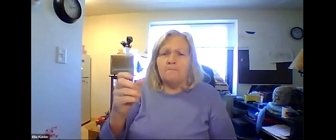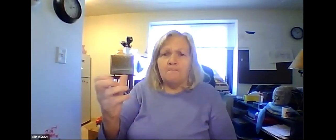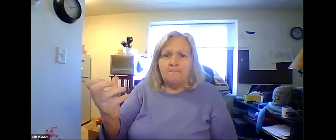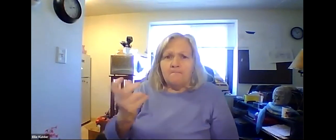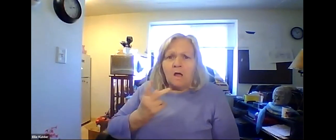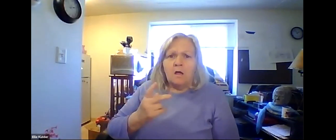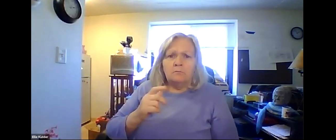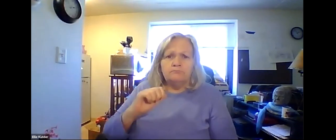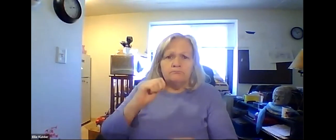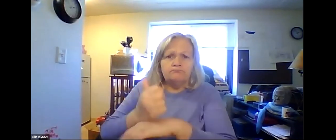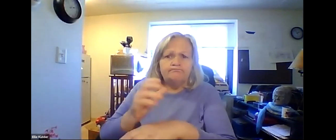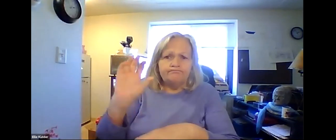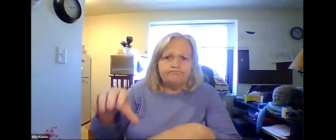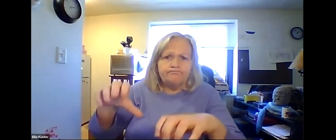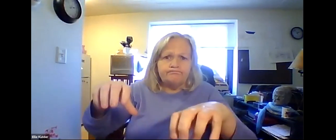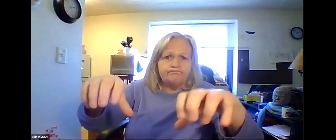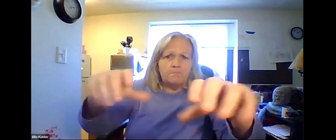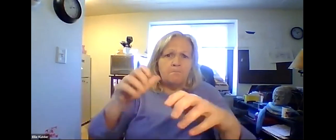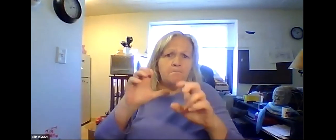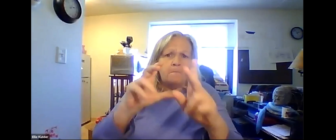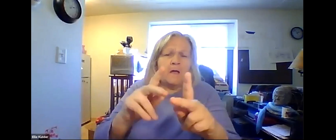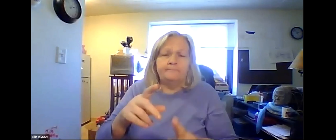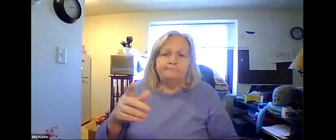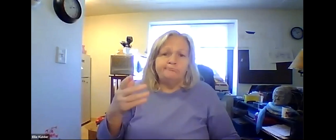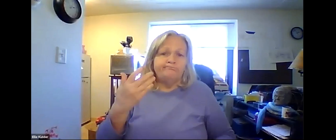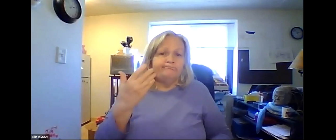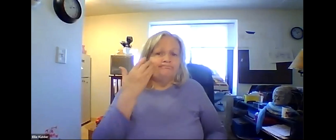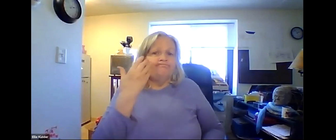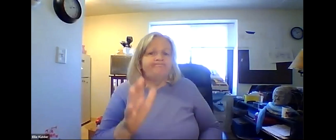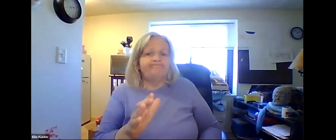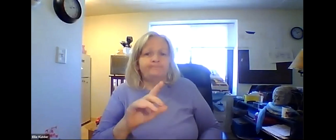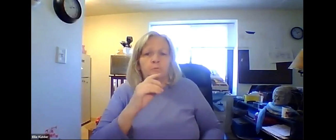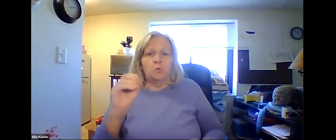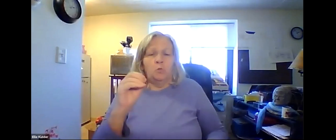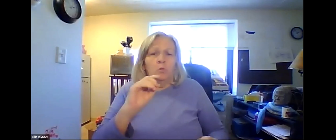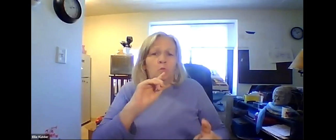people that have said their mailbox is stolen, and